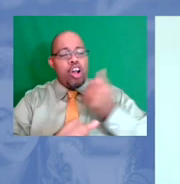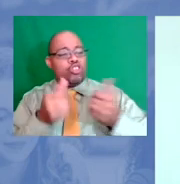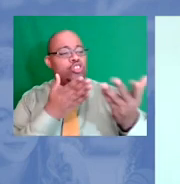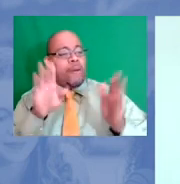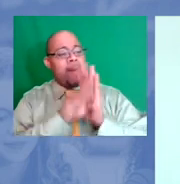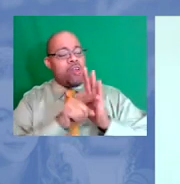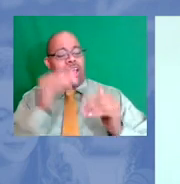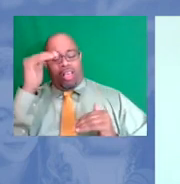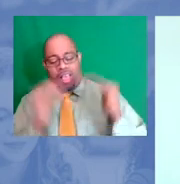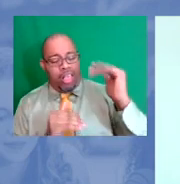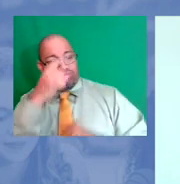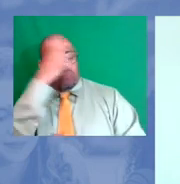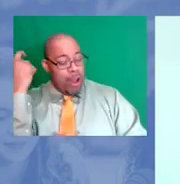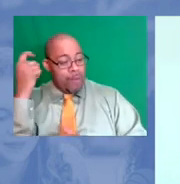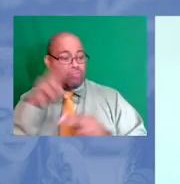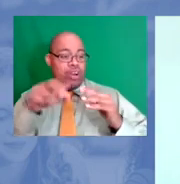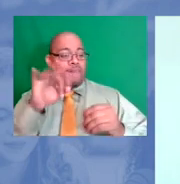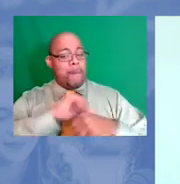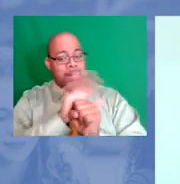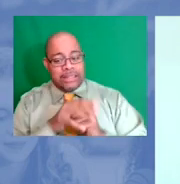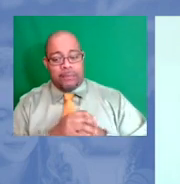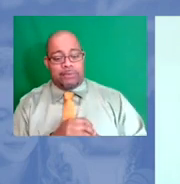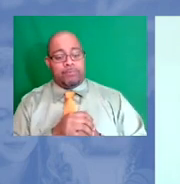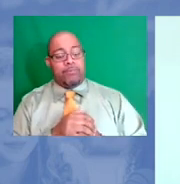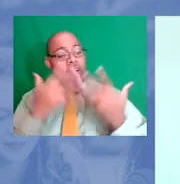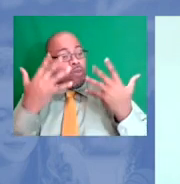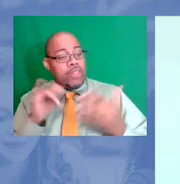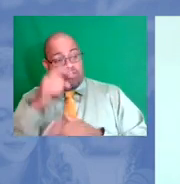A RESULT OF THE PANDEMIC AND UNFORTUNATELY IT IMPACTS OW STUDENT SHOW UP IN CLASS.